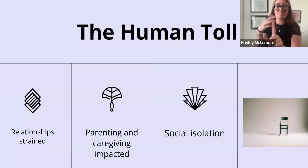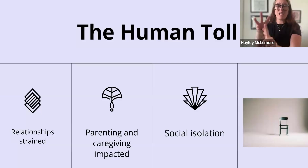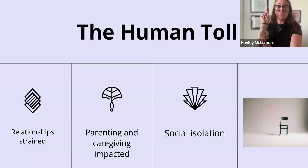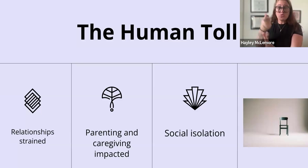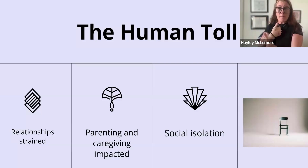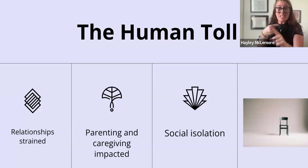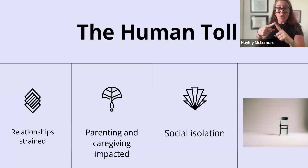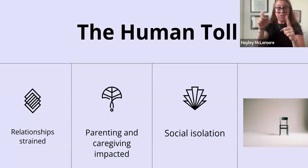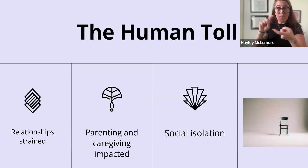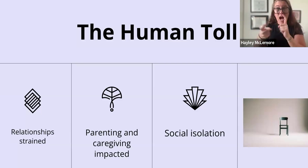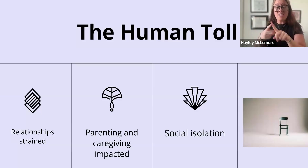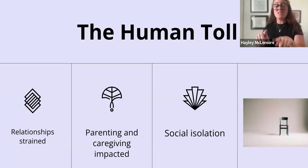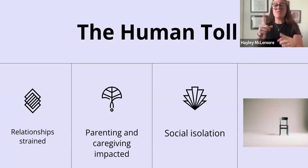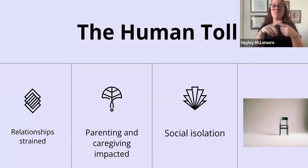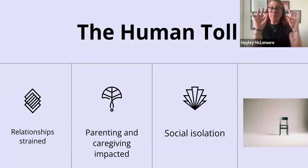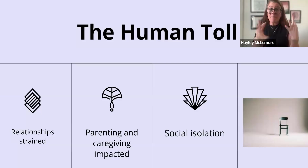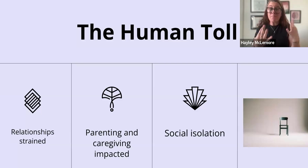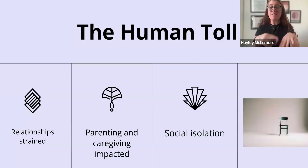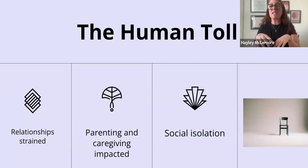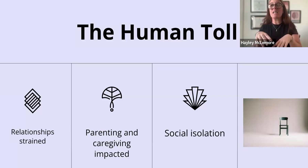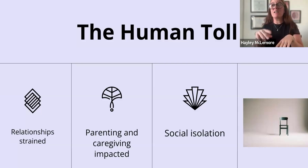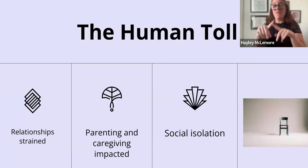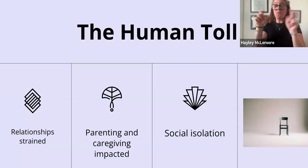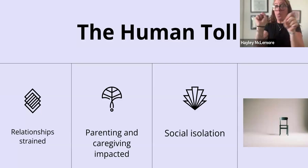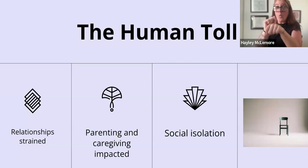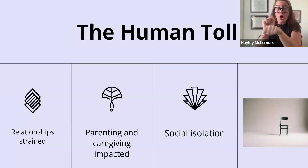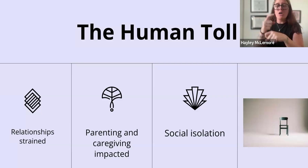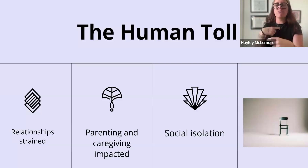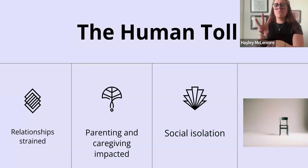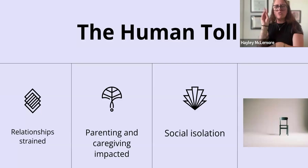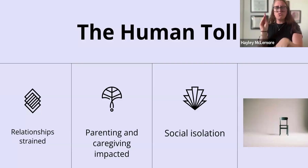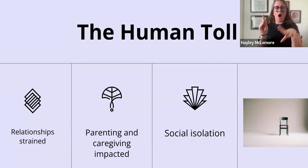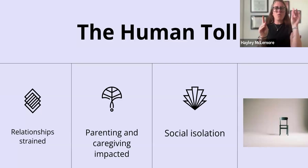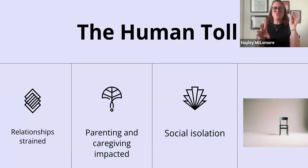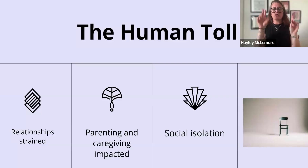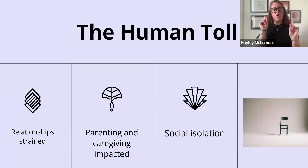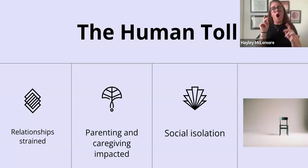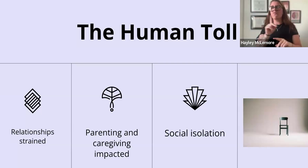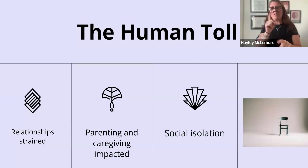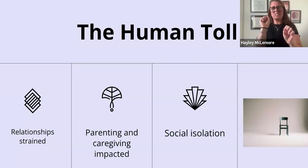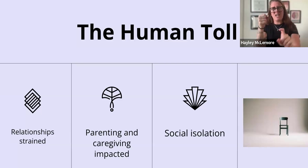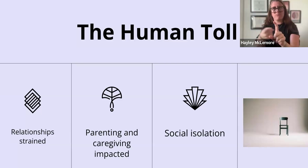Social isolation is another toll on this. Socialating-- excuse me. Isolating from friends, family